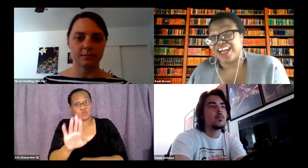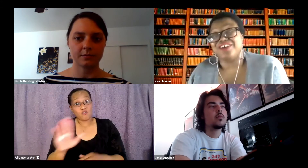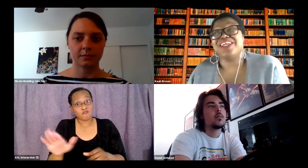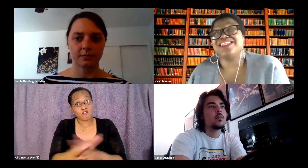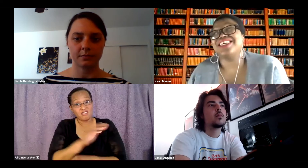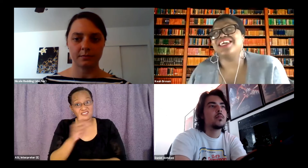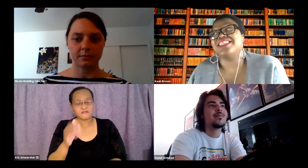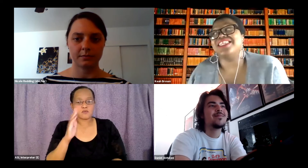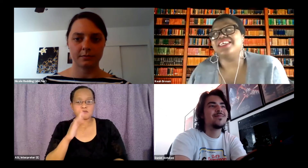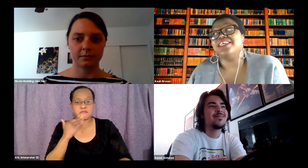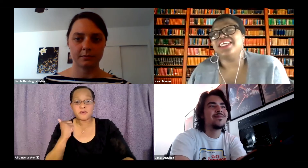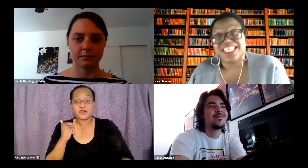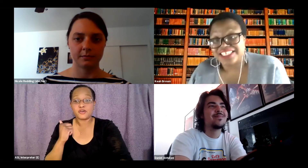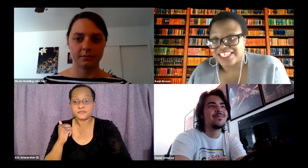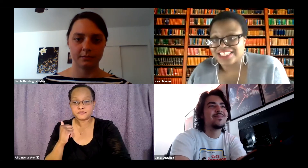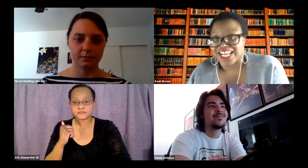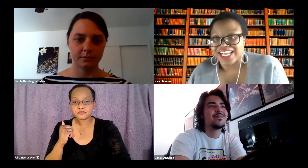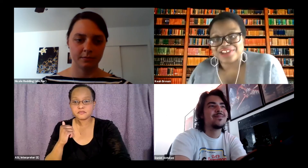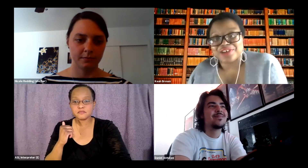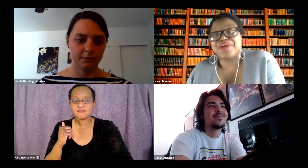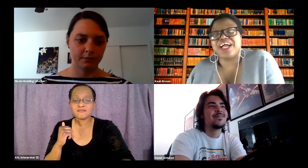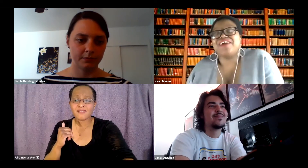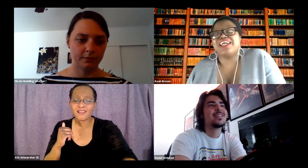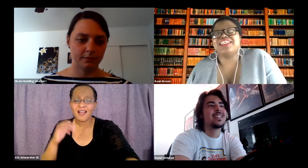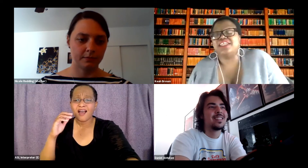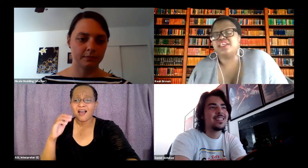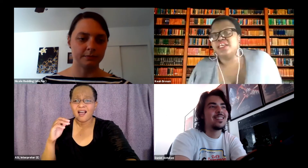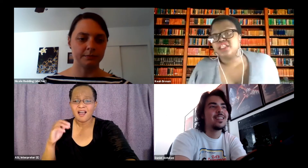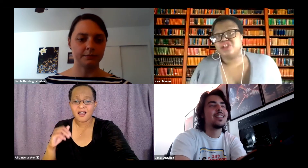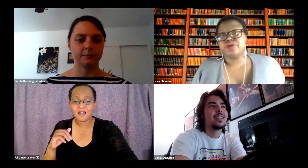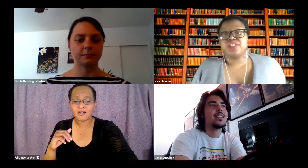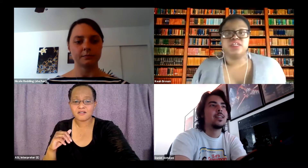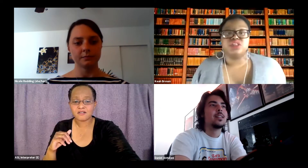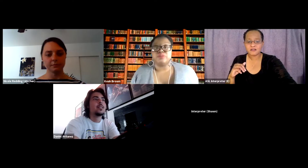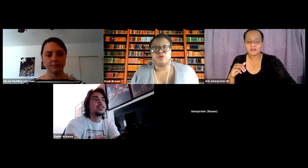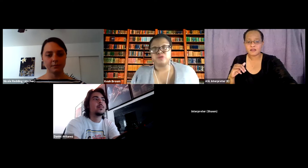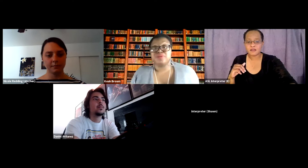I know that's not the easiest answer, but I find that literally, the more you speak